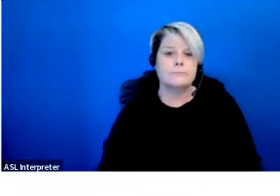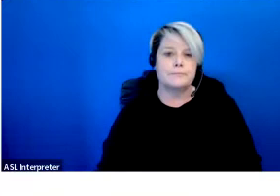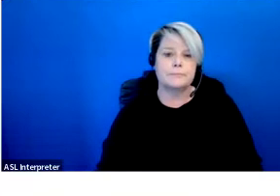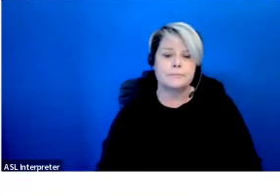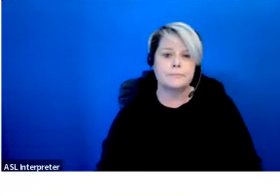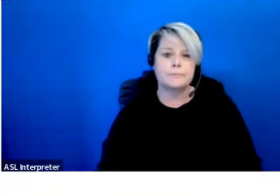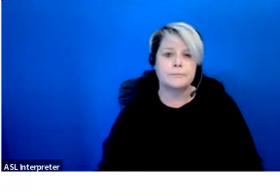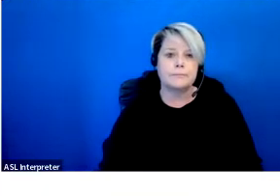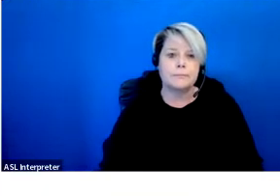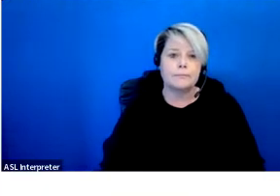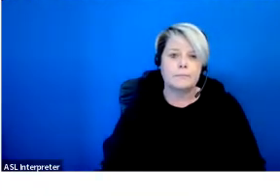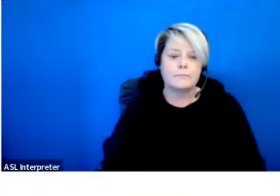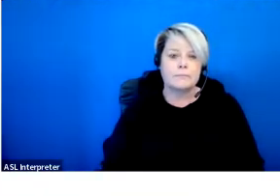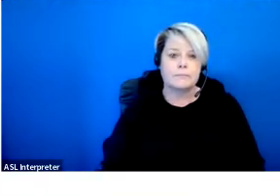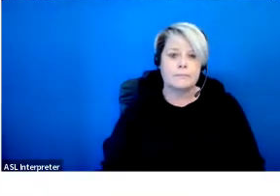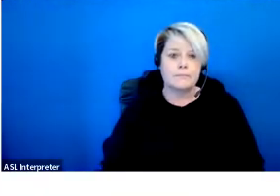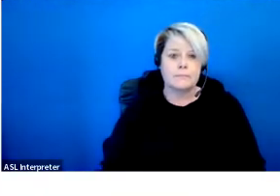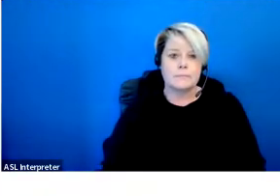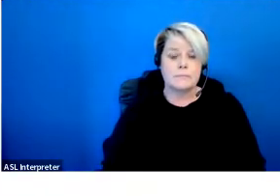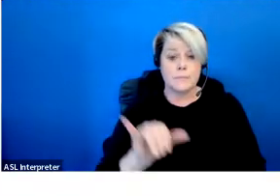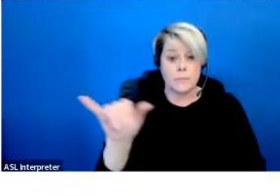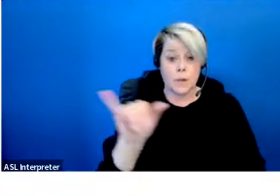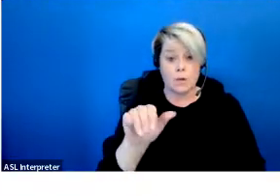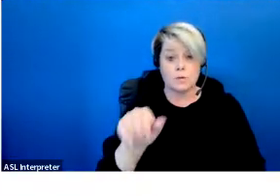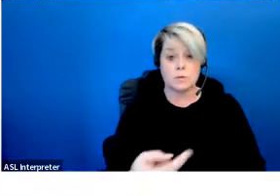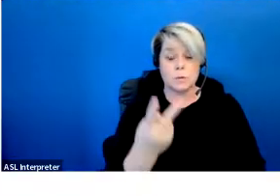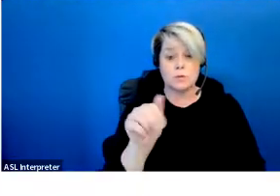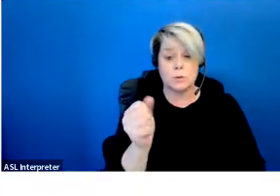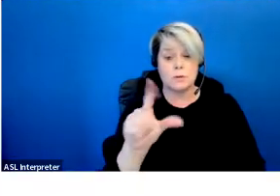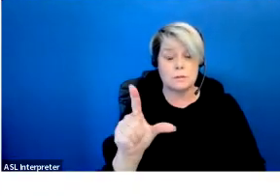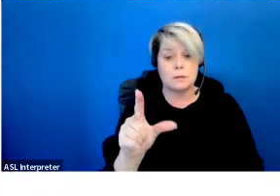and students and managed agriculture and respected discipline.